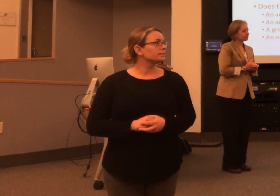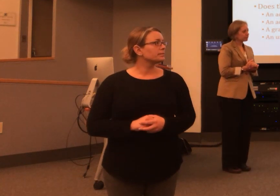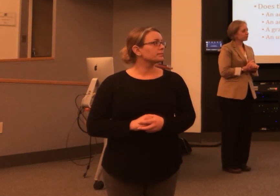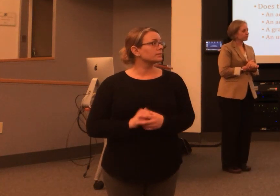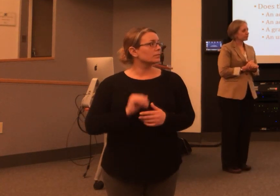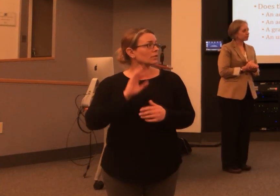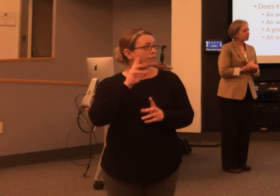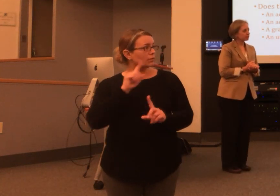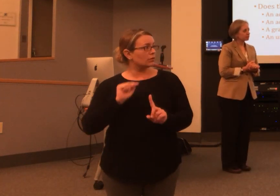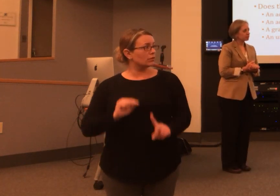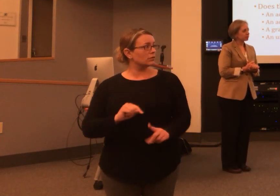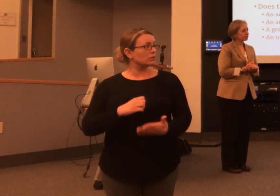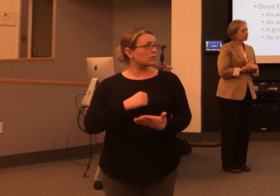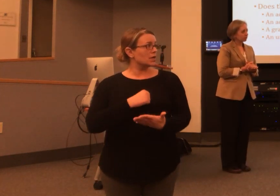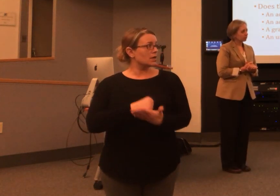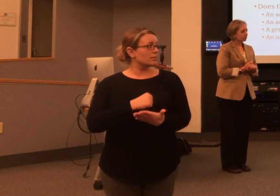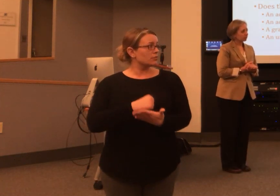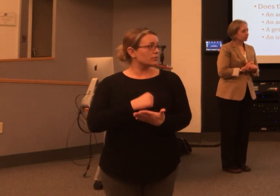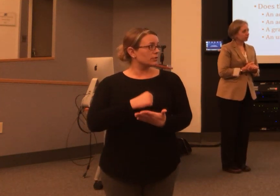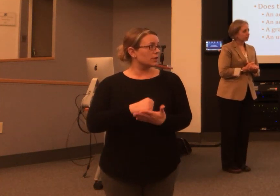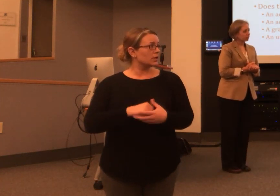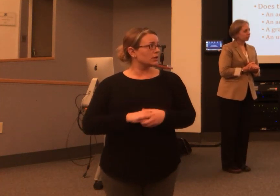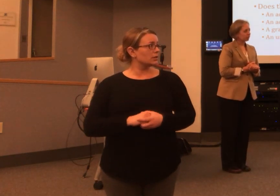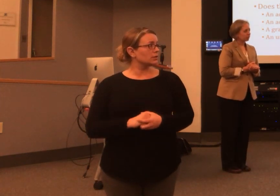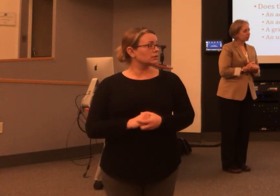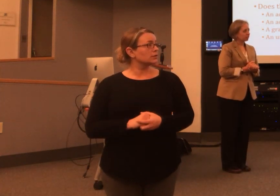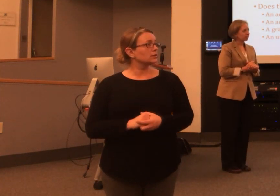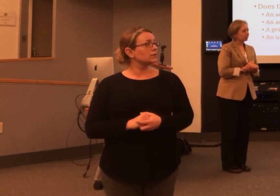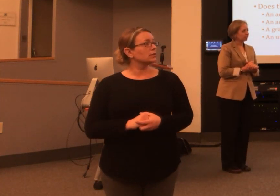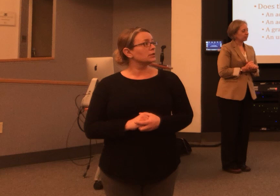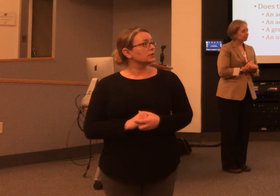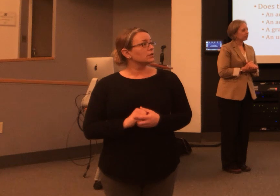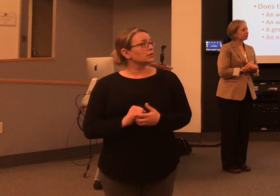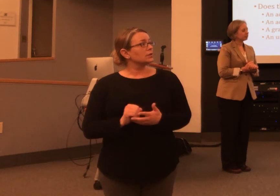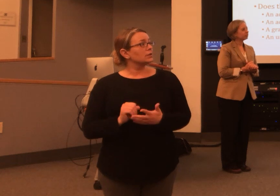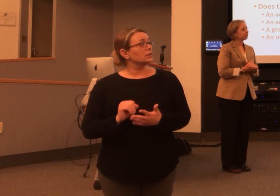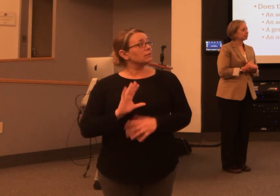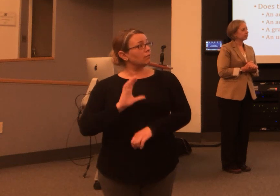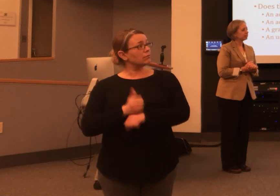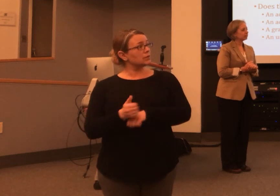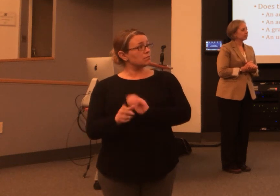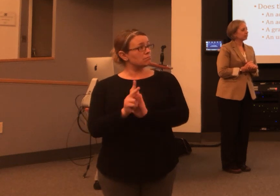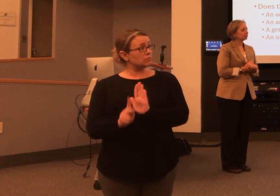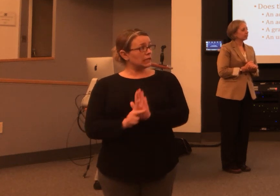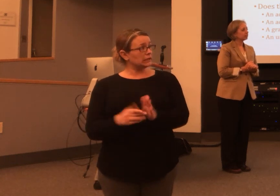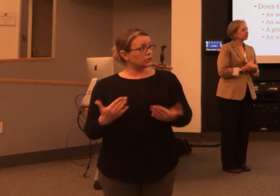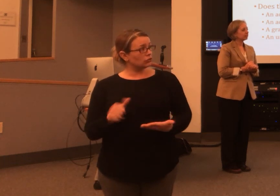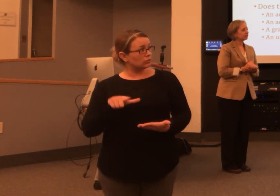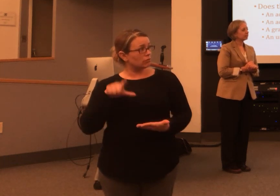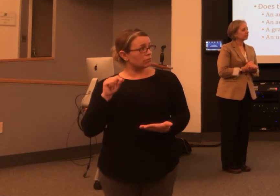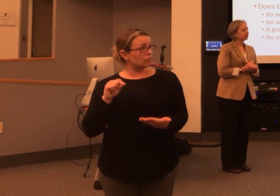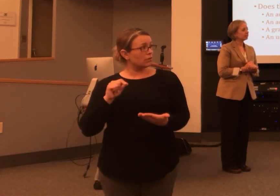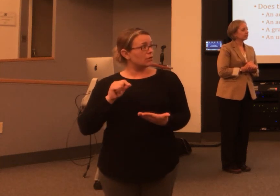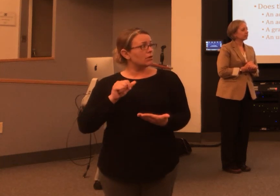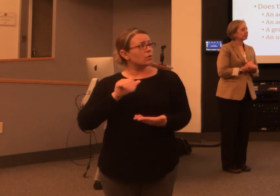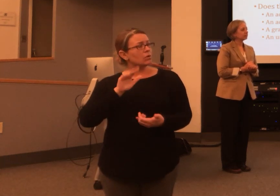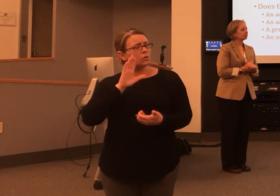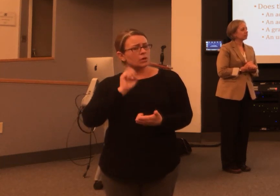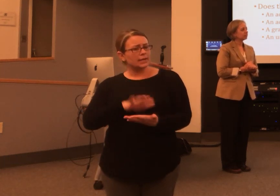I think for establishing policies here is nice if we had, you know, some of the universities